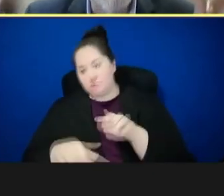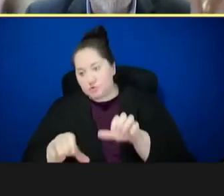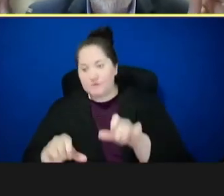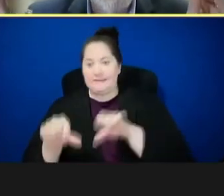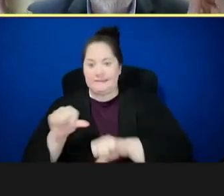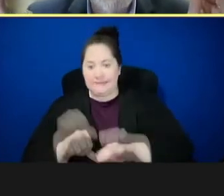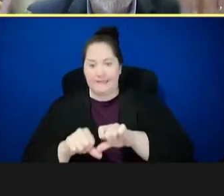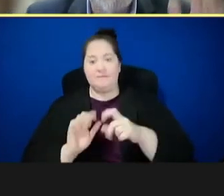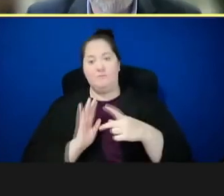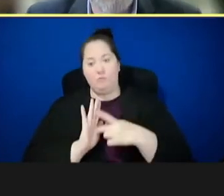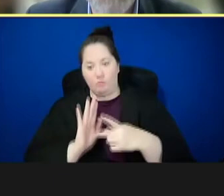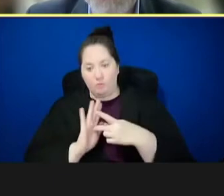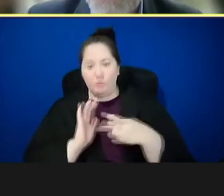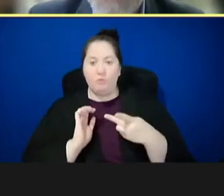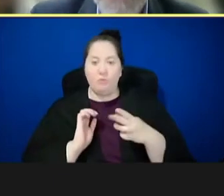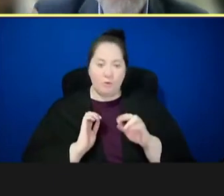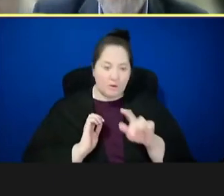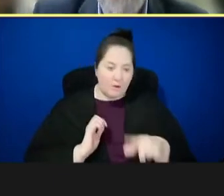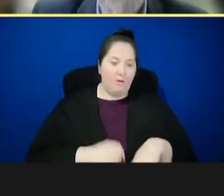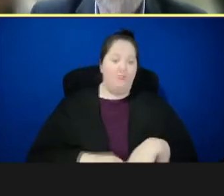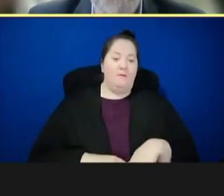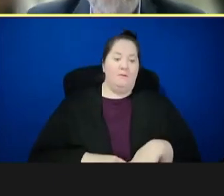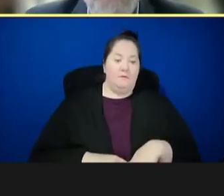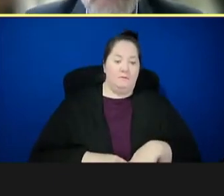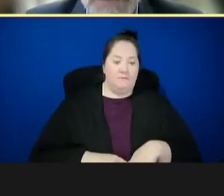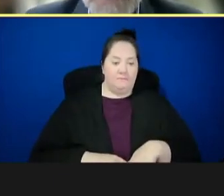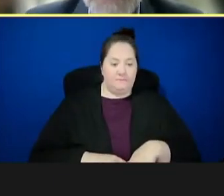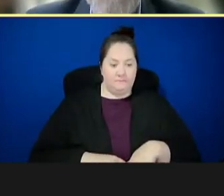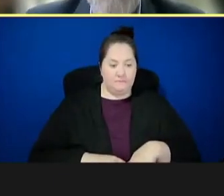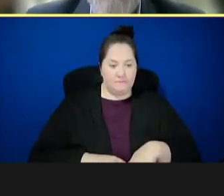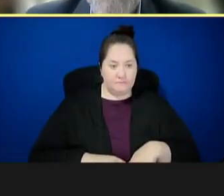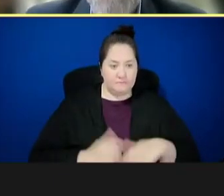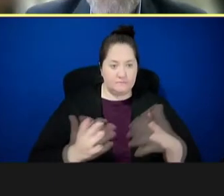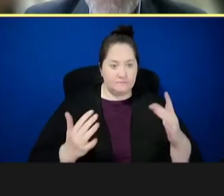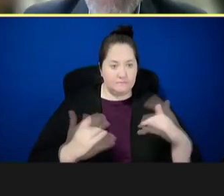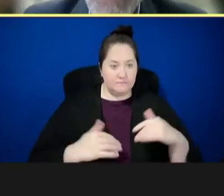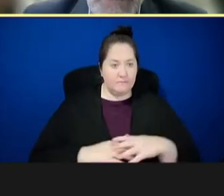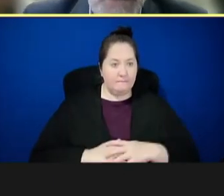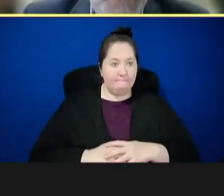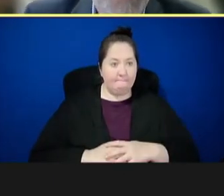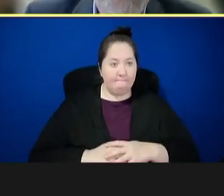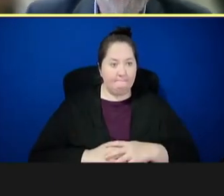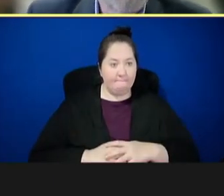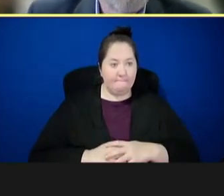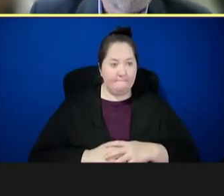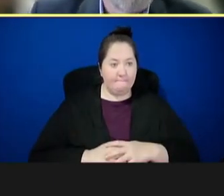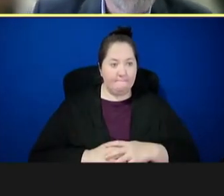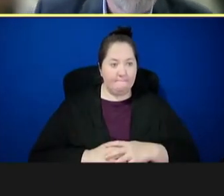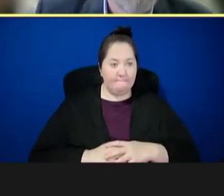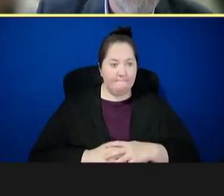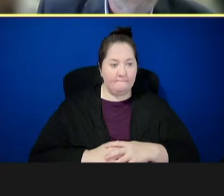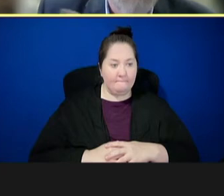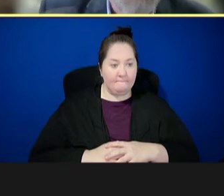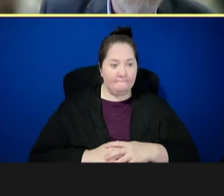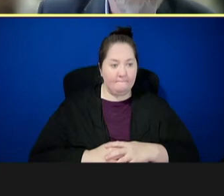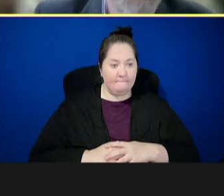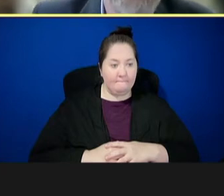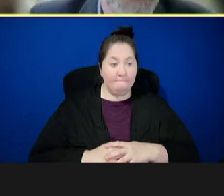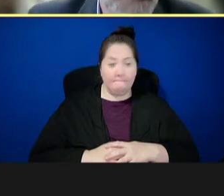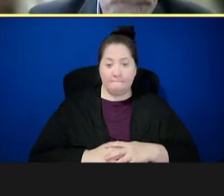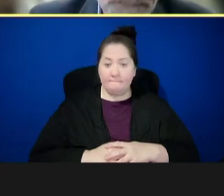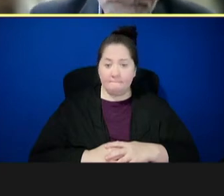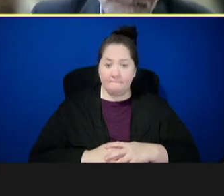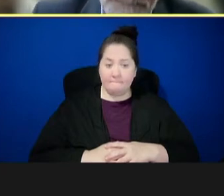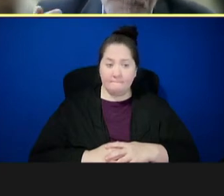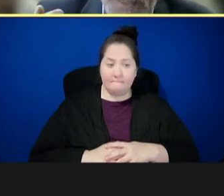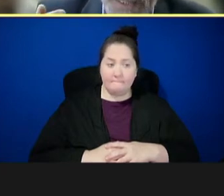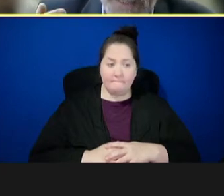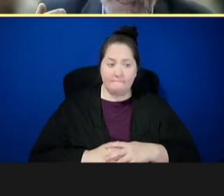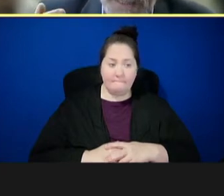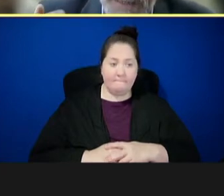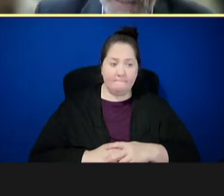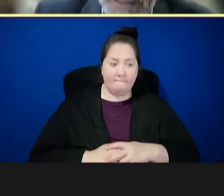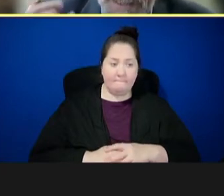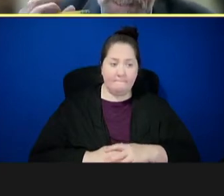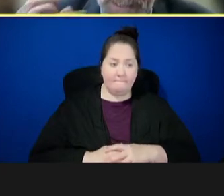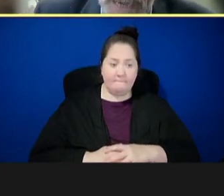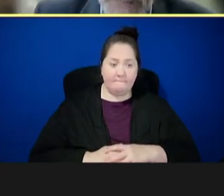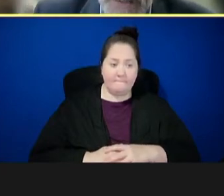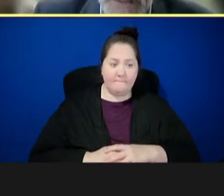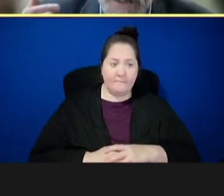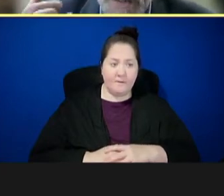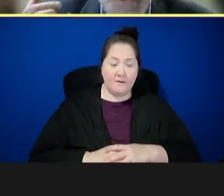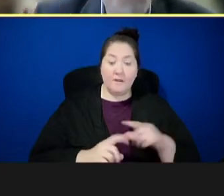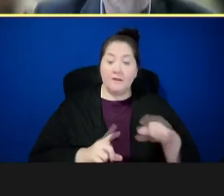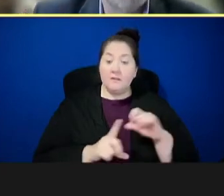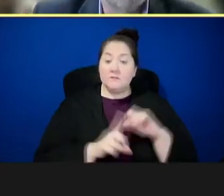targets to reduce. So if you go to the next slide, please. So as I said, in this scenario, our goal